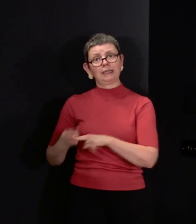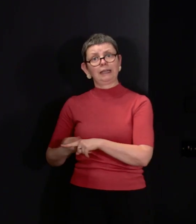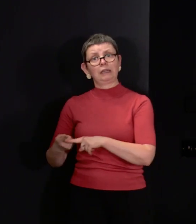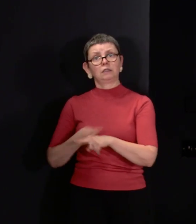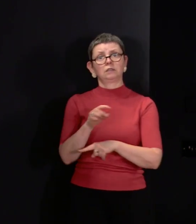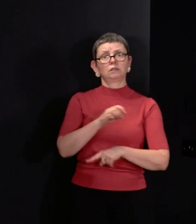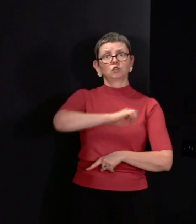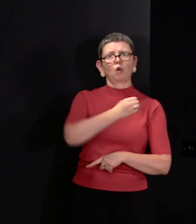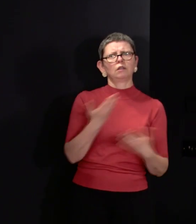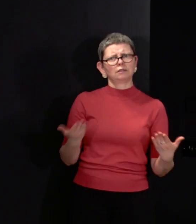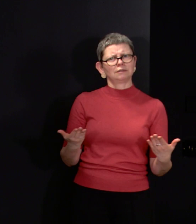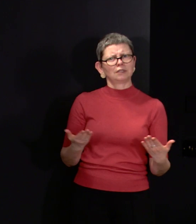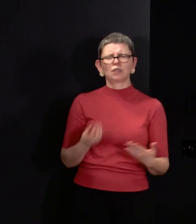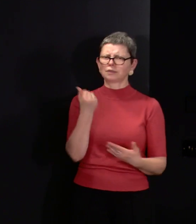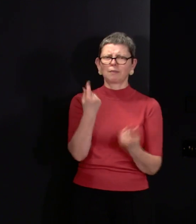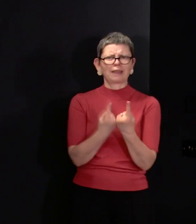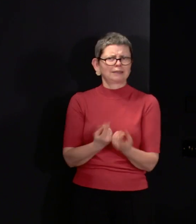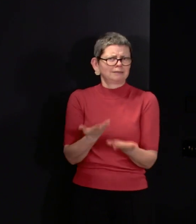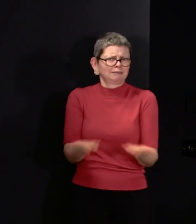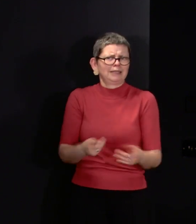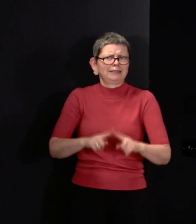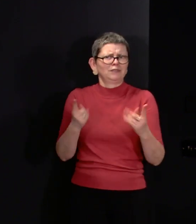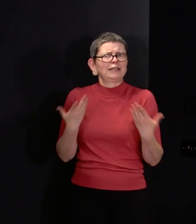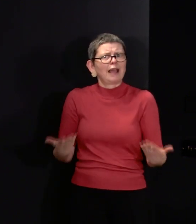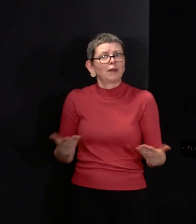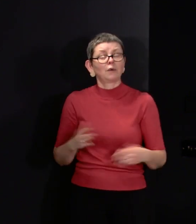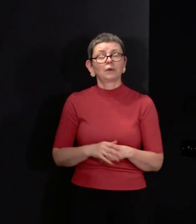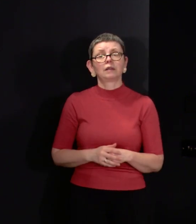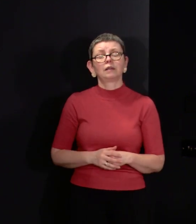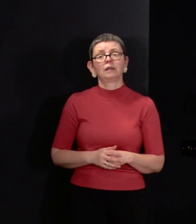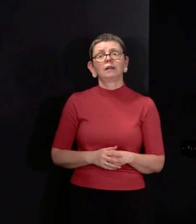in terms of the current public health emergency, I think that the consistency of the message